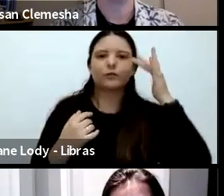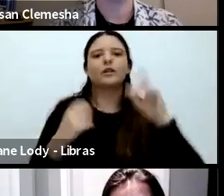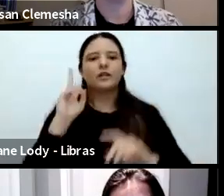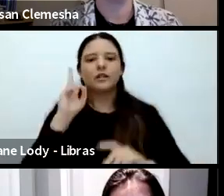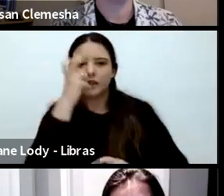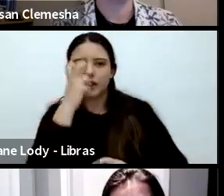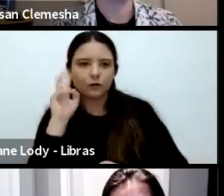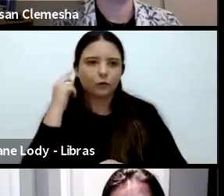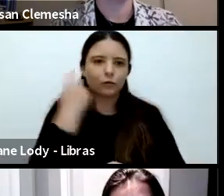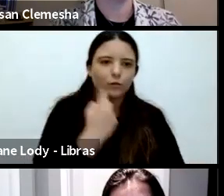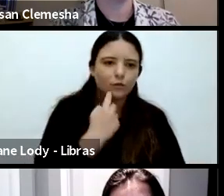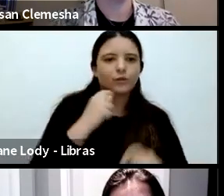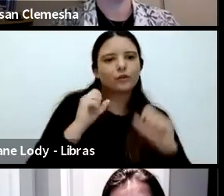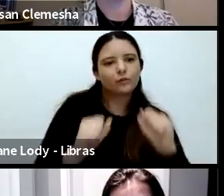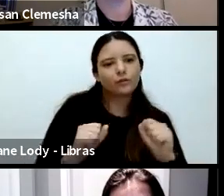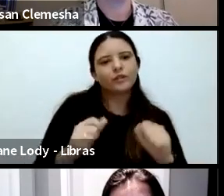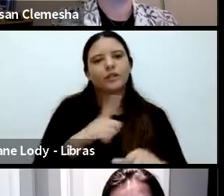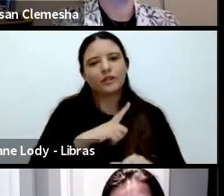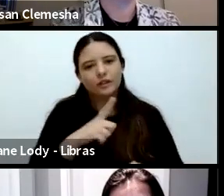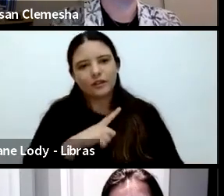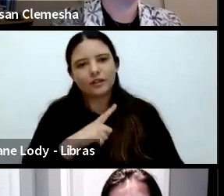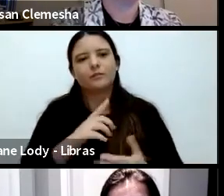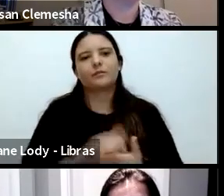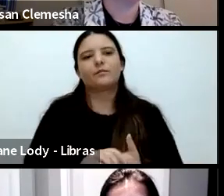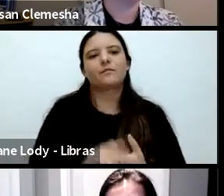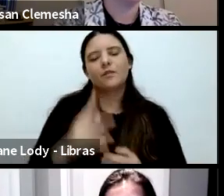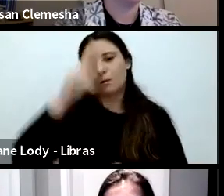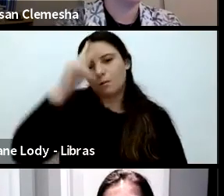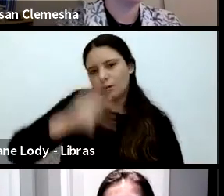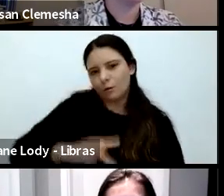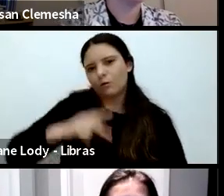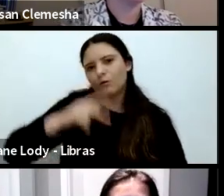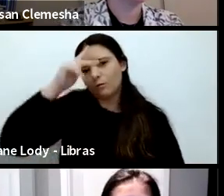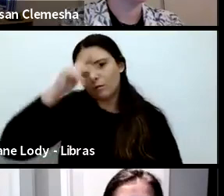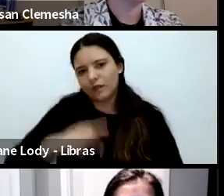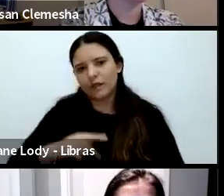about his on.